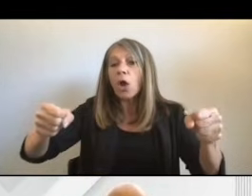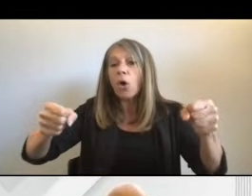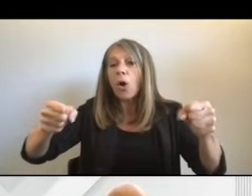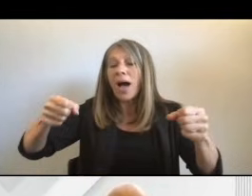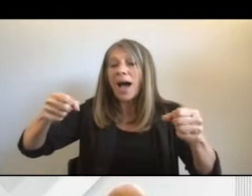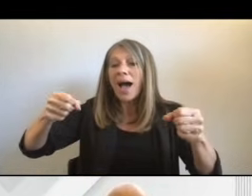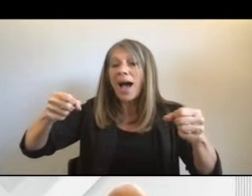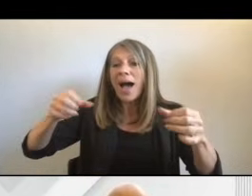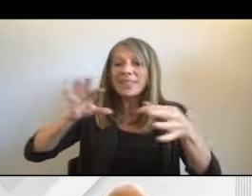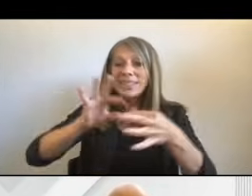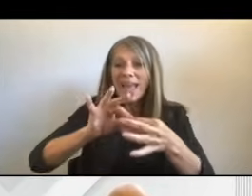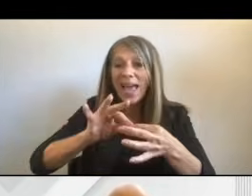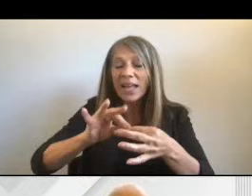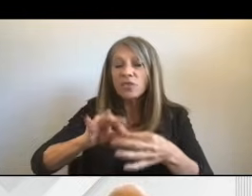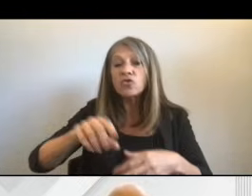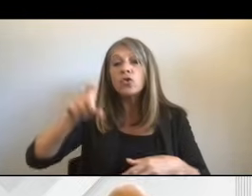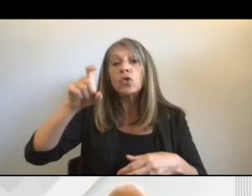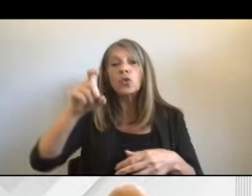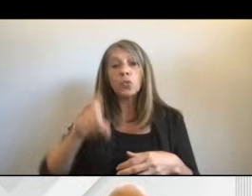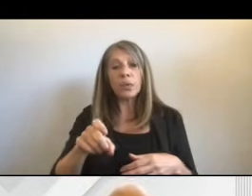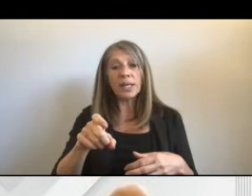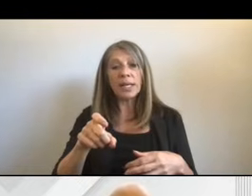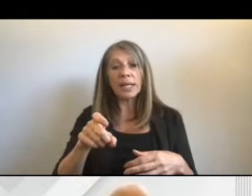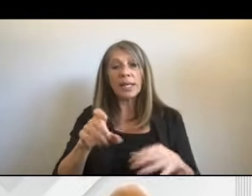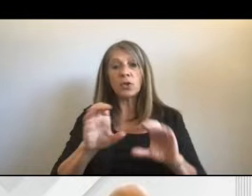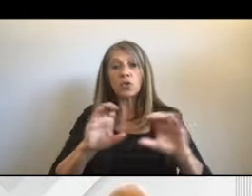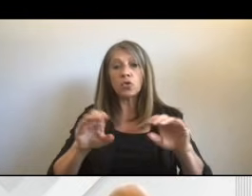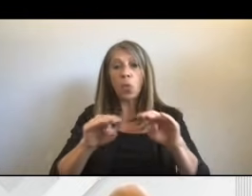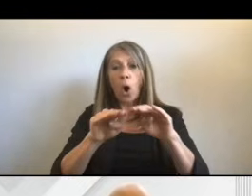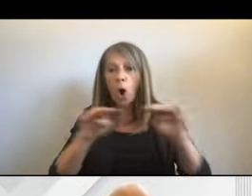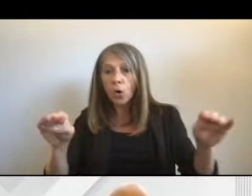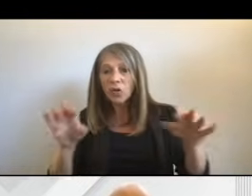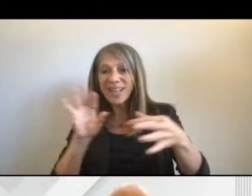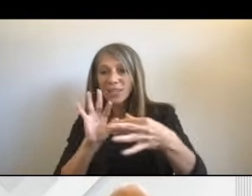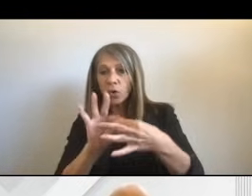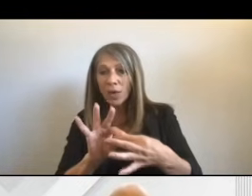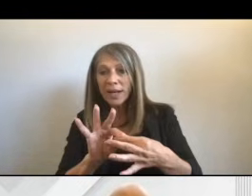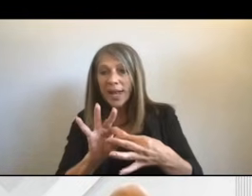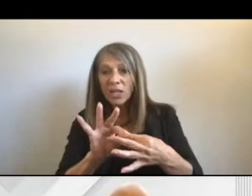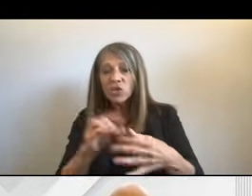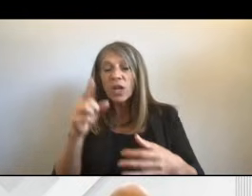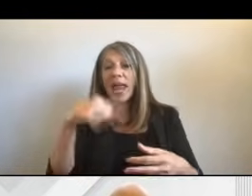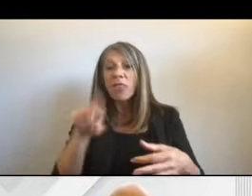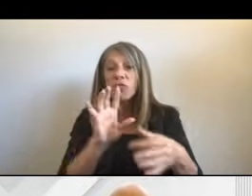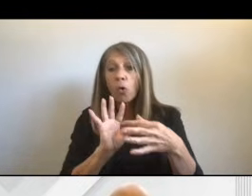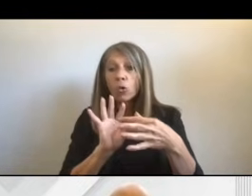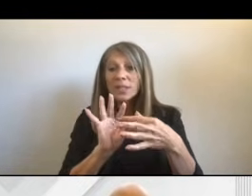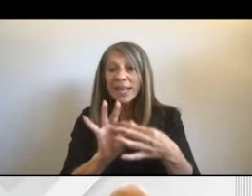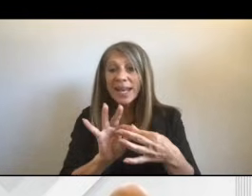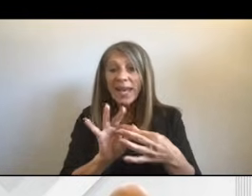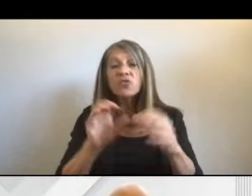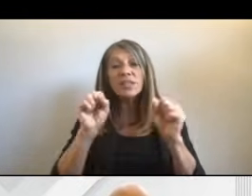to occasionally do a horizontal connection, and those connections can happen as long as